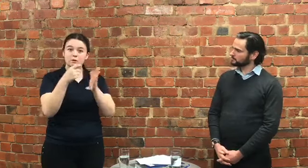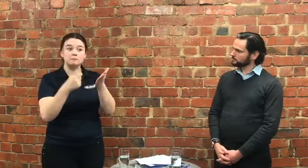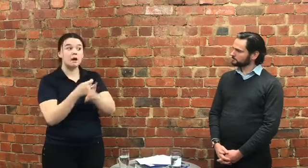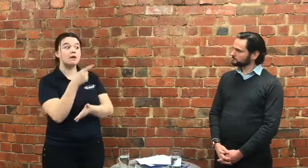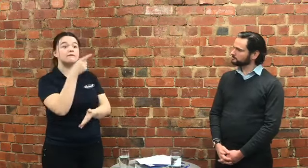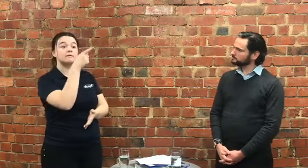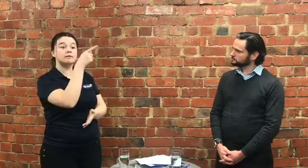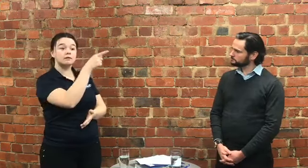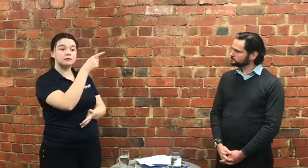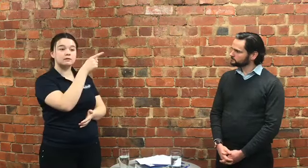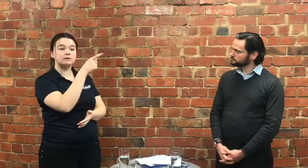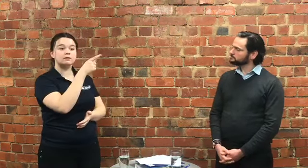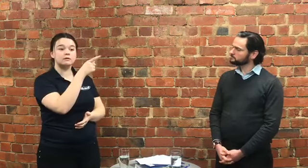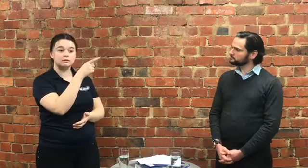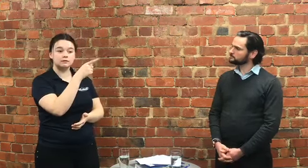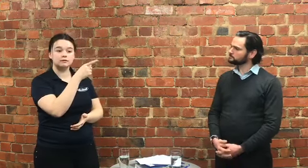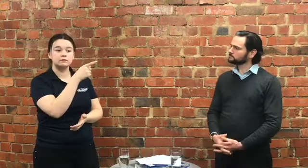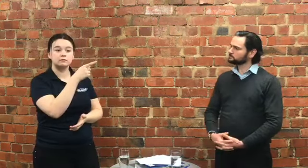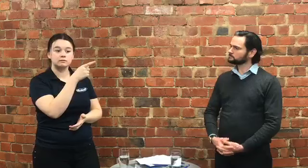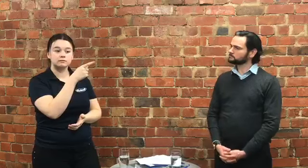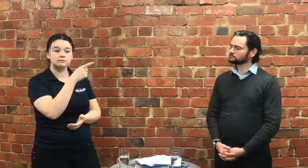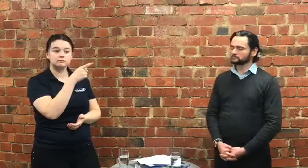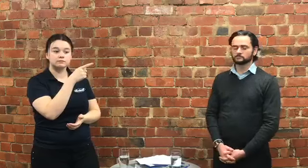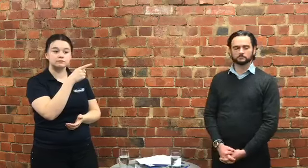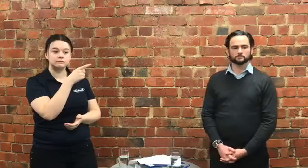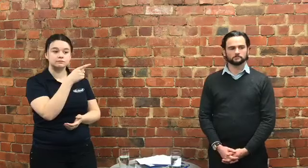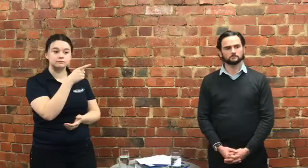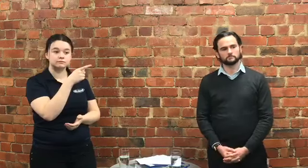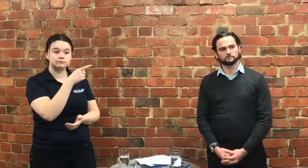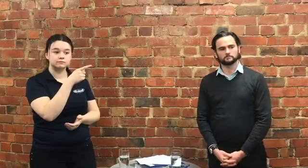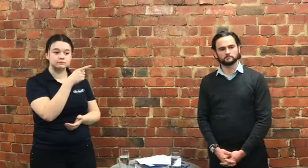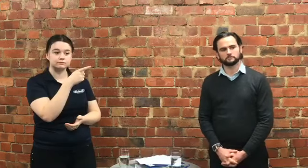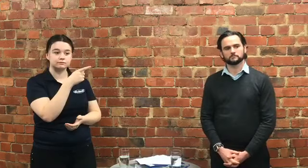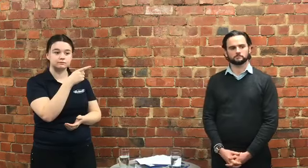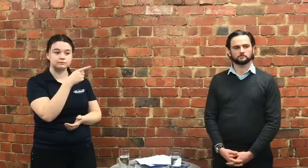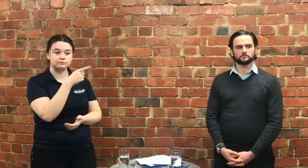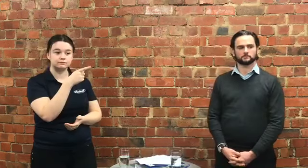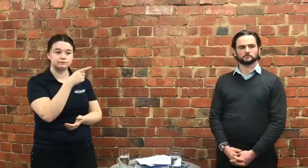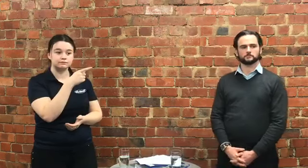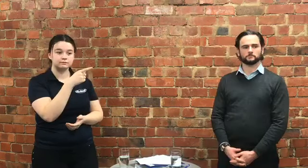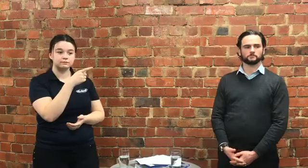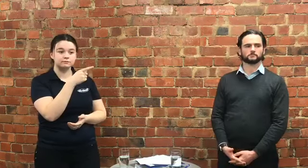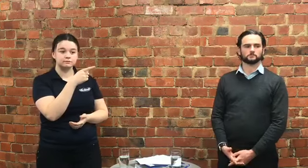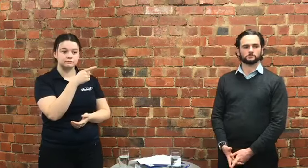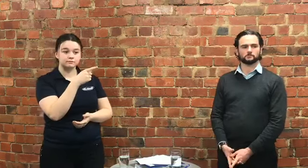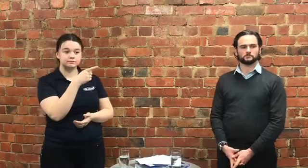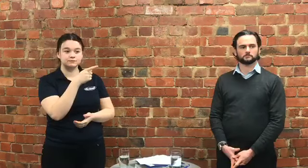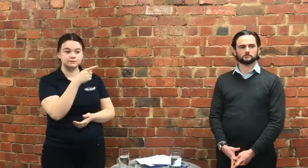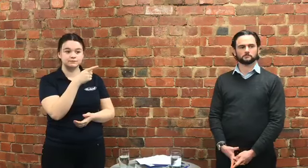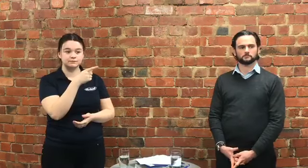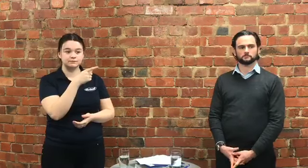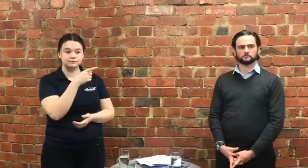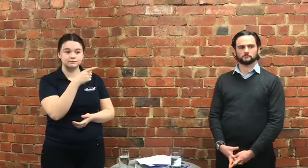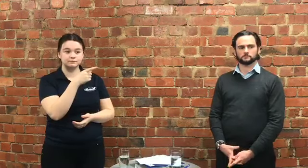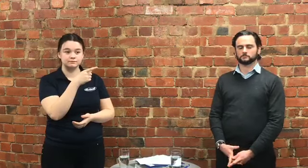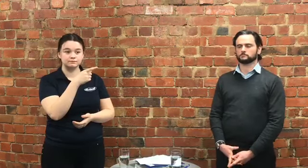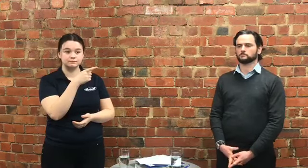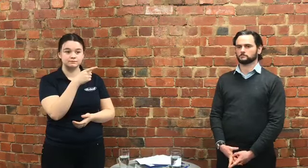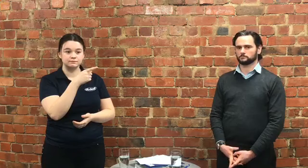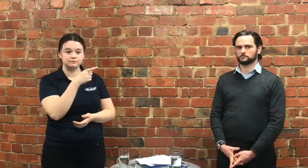Now just back on that point. If you decide that you want to go for a third-party-manage, which means you have another organisation or a person